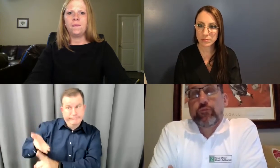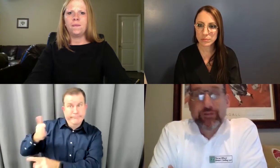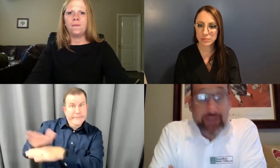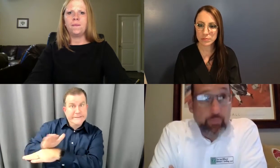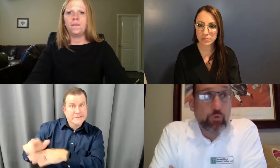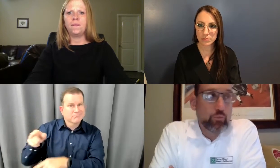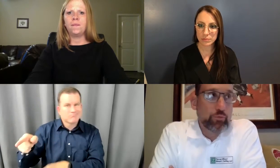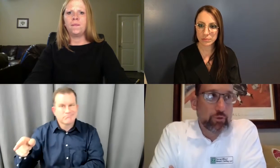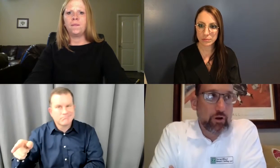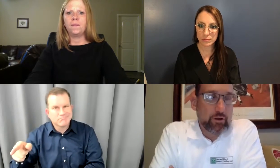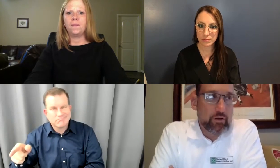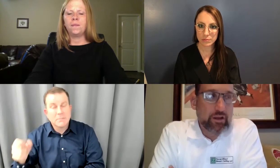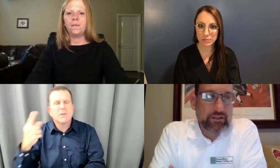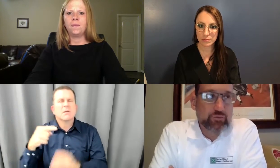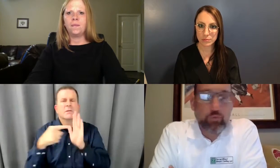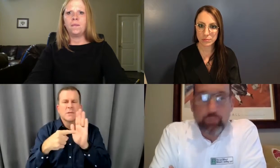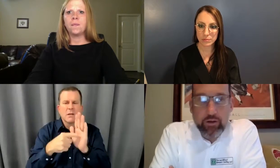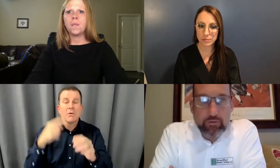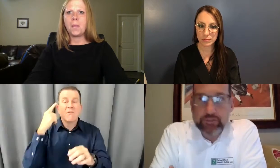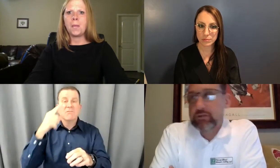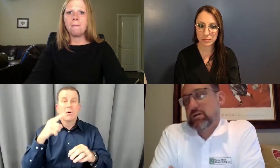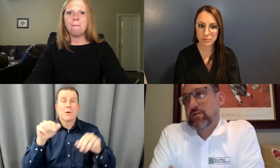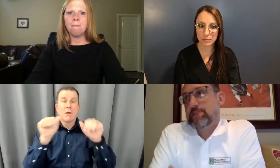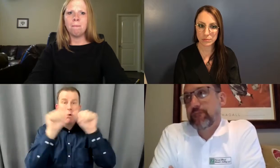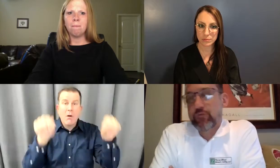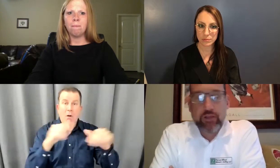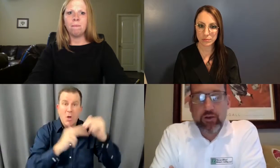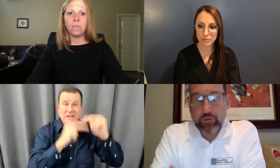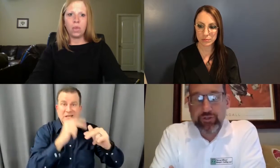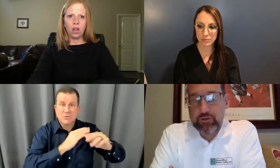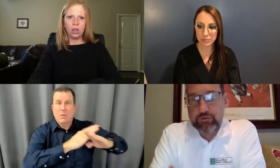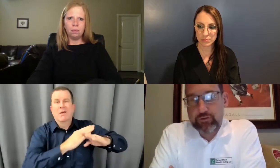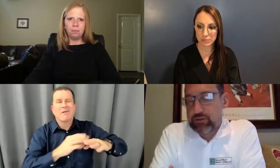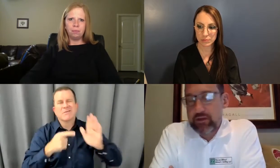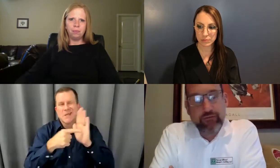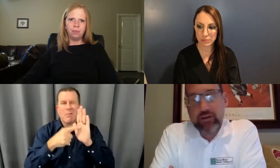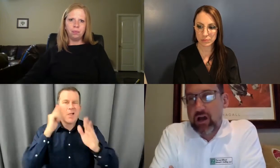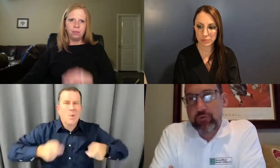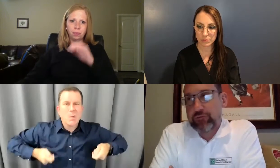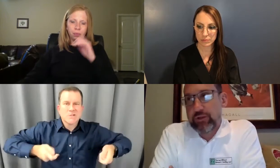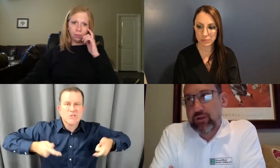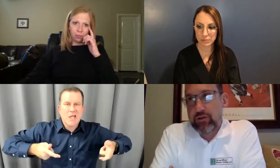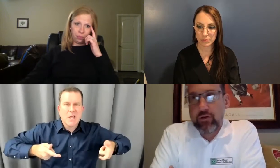for example, with regard to architectural barriers for like a wheelchair user, it's very common for me to hear,